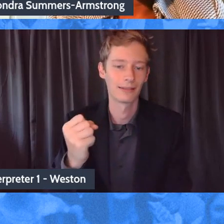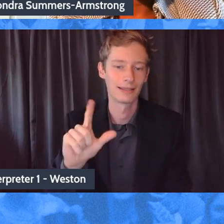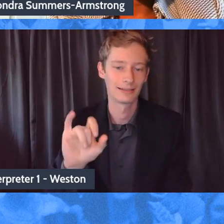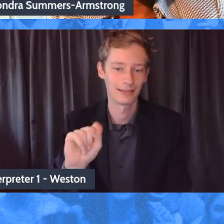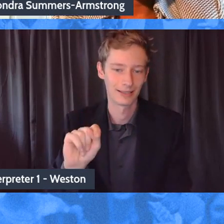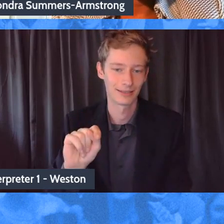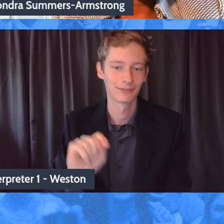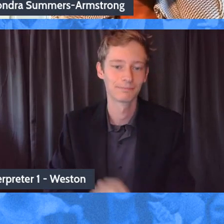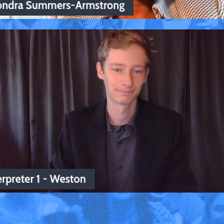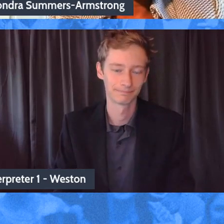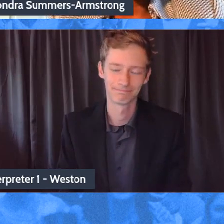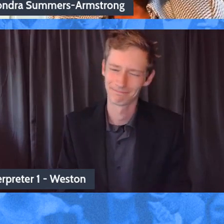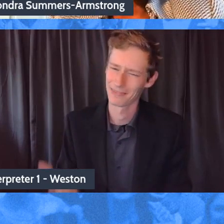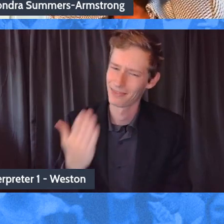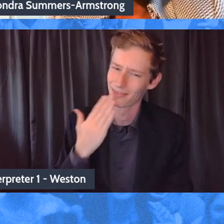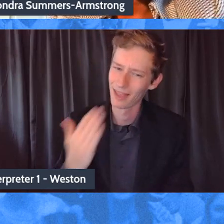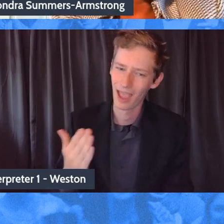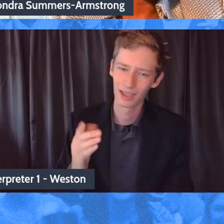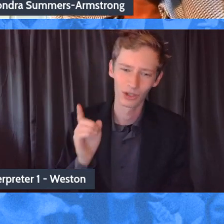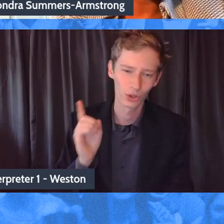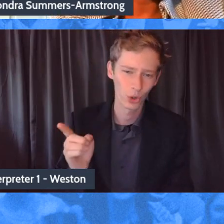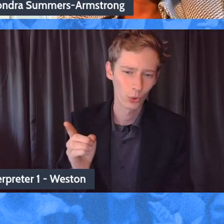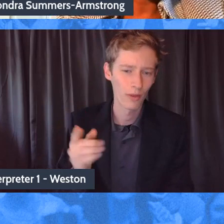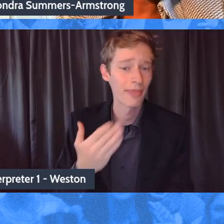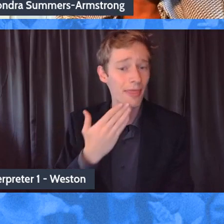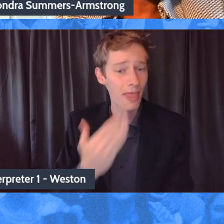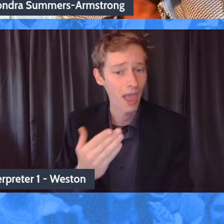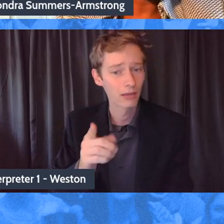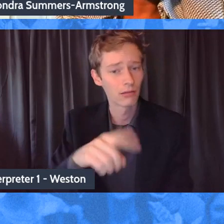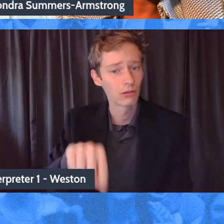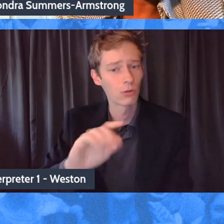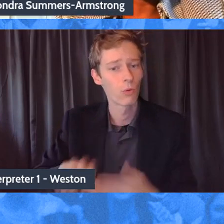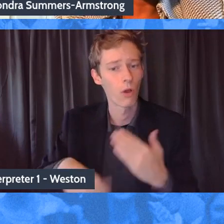Thank you, thank you all. This has been such an amazing discussion